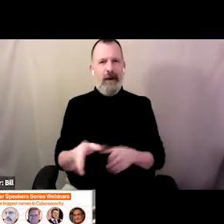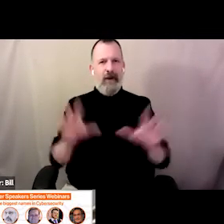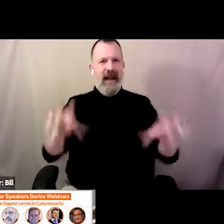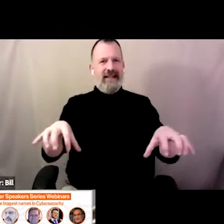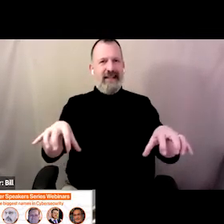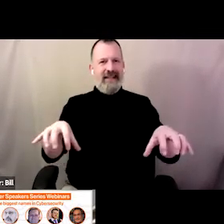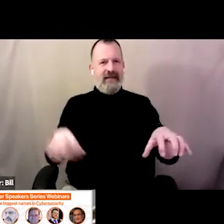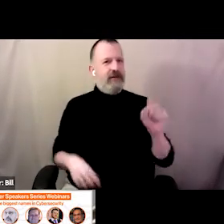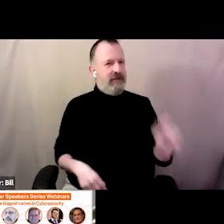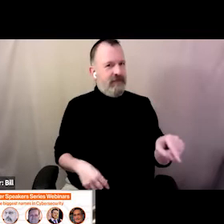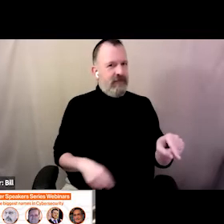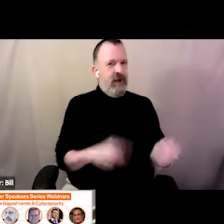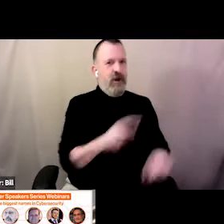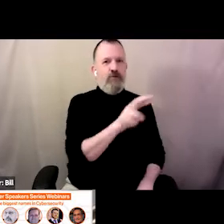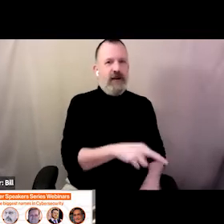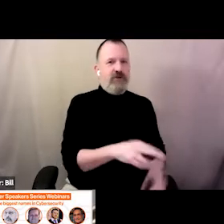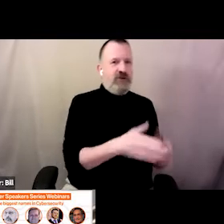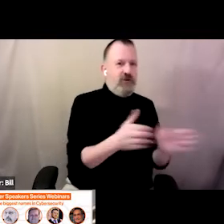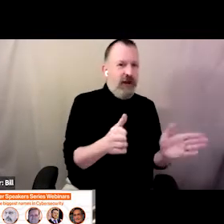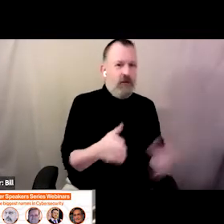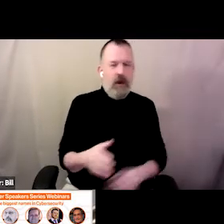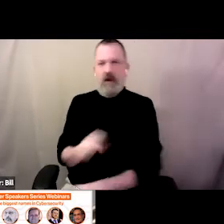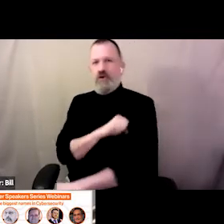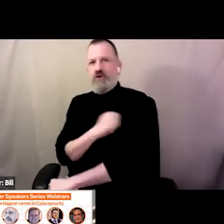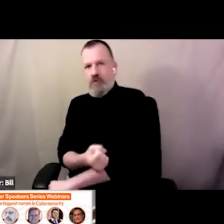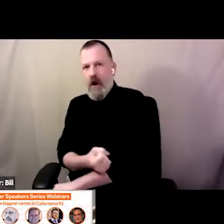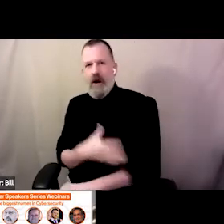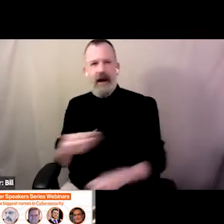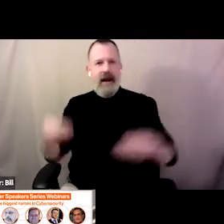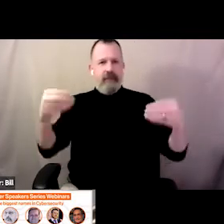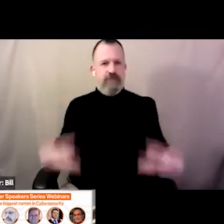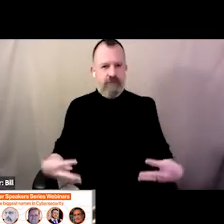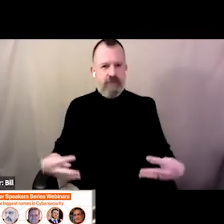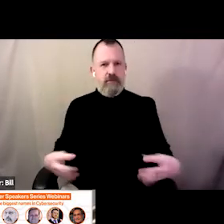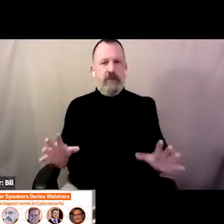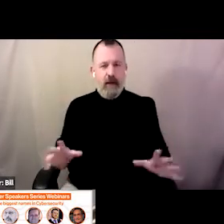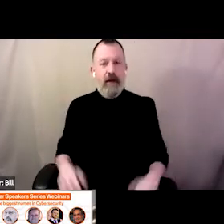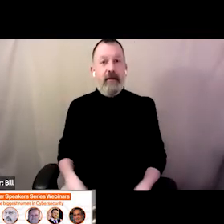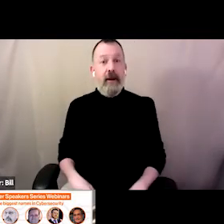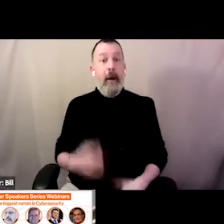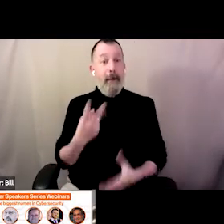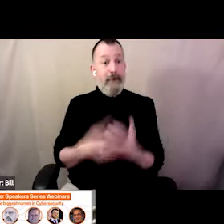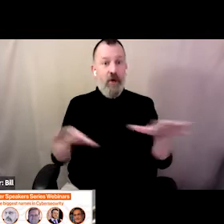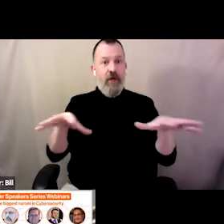the Rochester general and you have strong Memorial and then they've all got all their affiliates everything else you take out both of them were you going to go Syracuse.